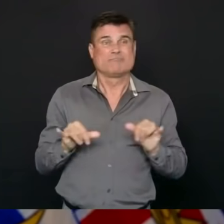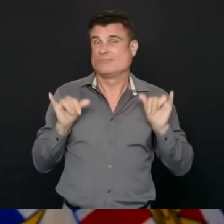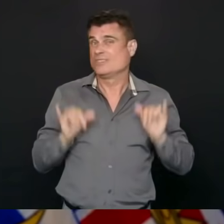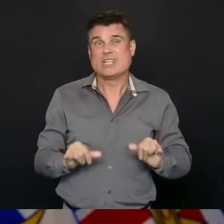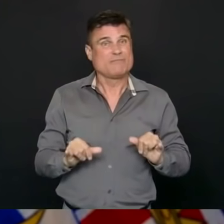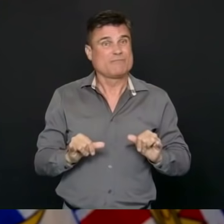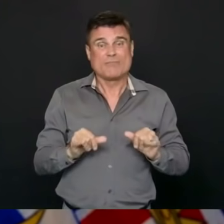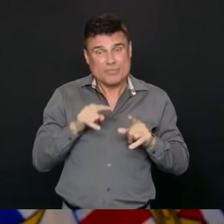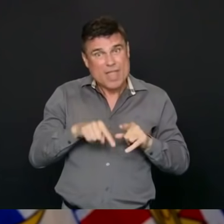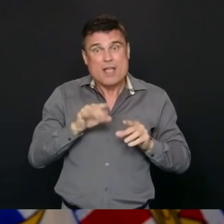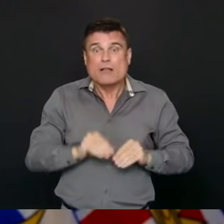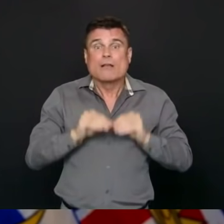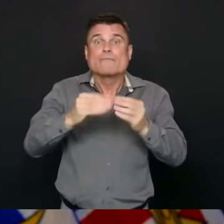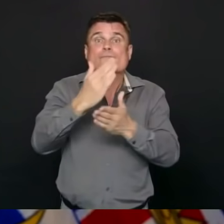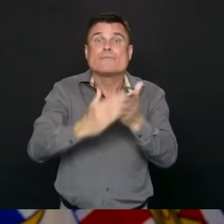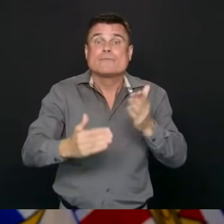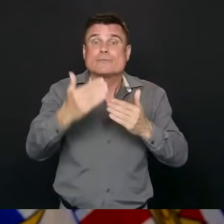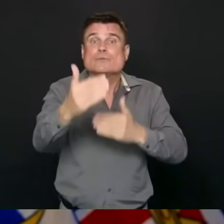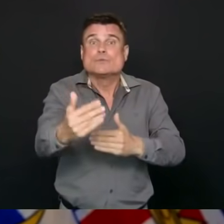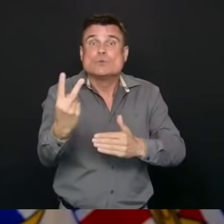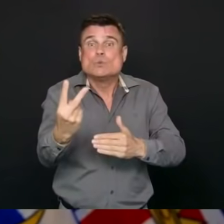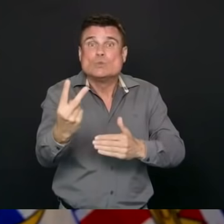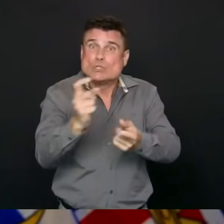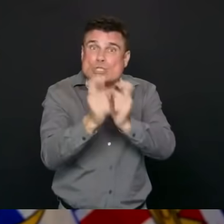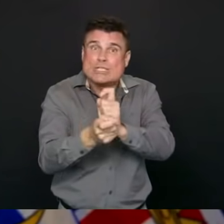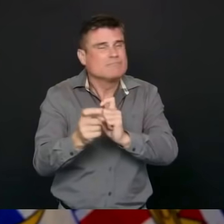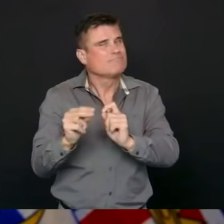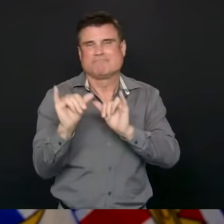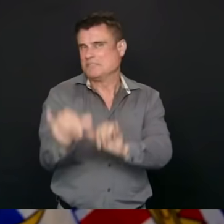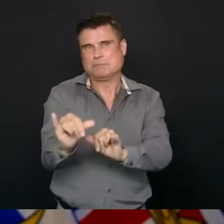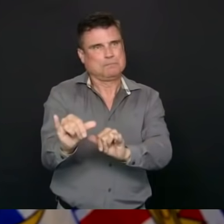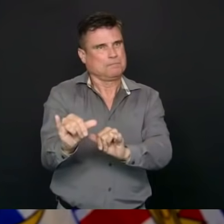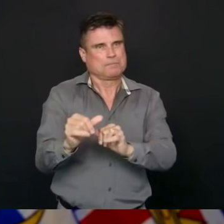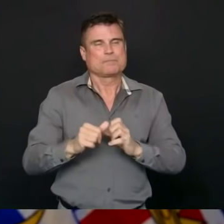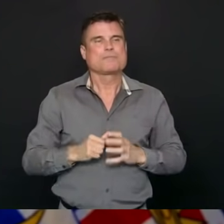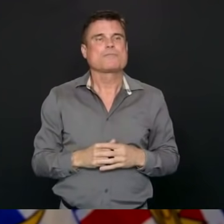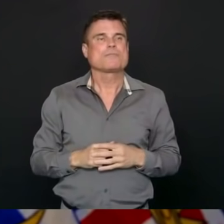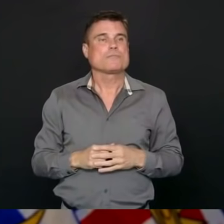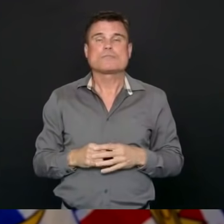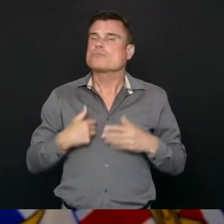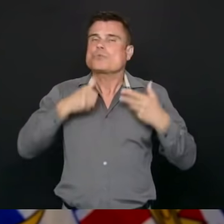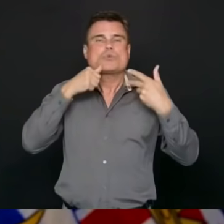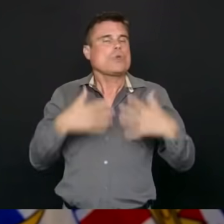We need to have a slow and thoughtful reset. We do not want to undo all that we have done.